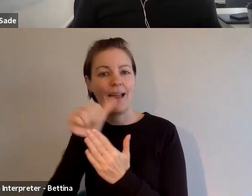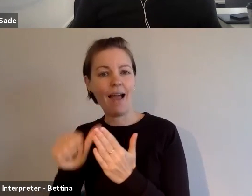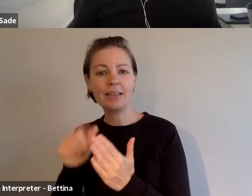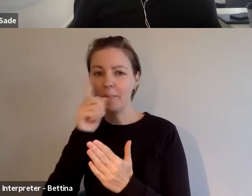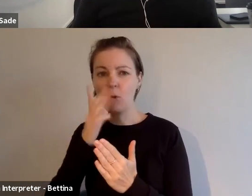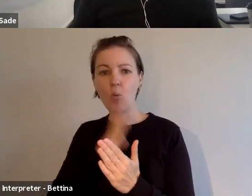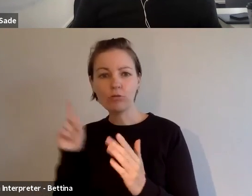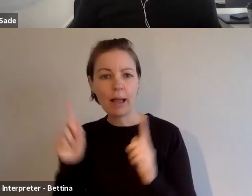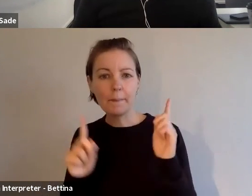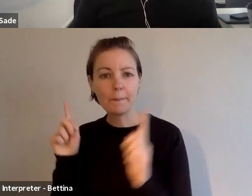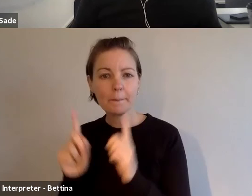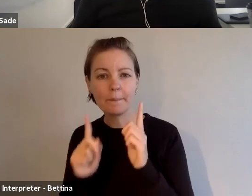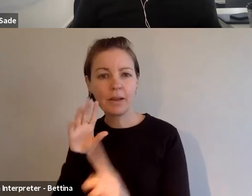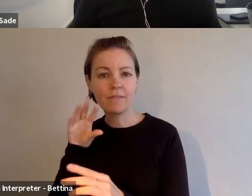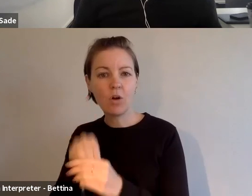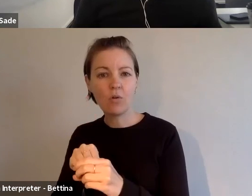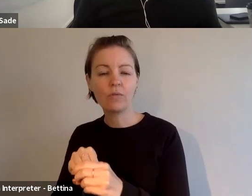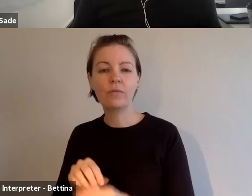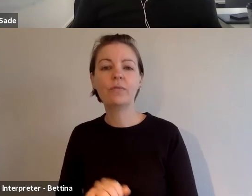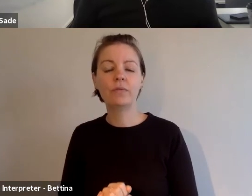It is a little bit tricky to gauge.